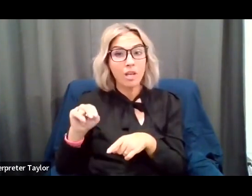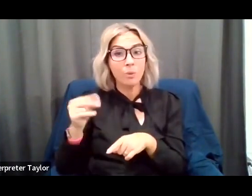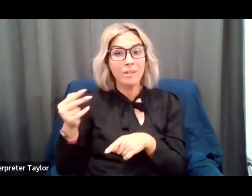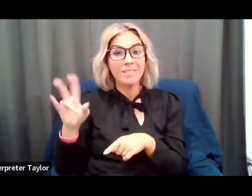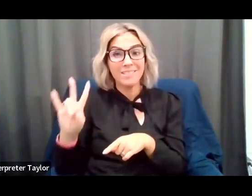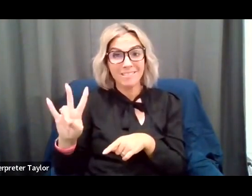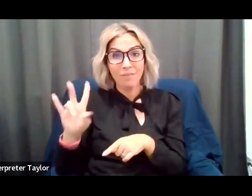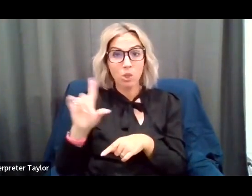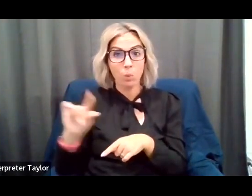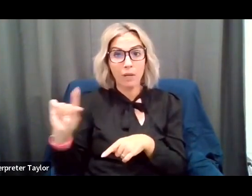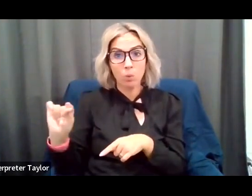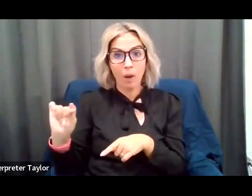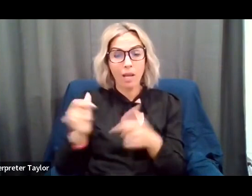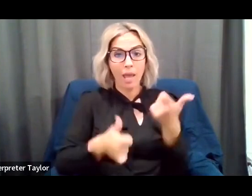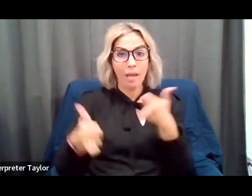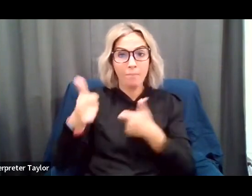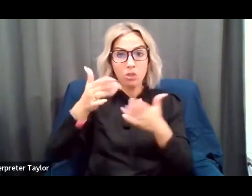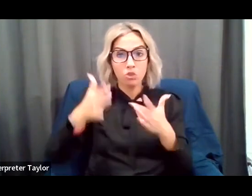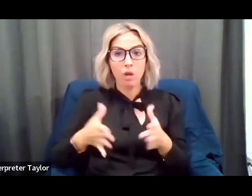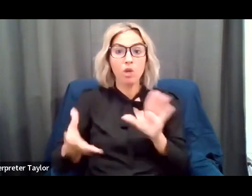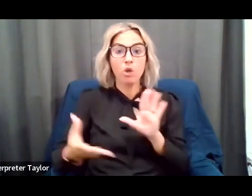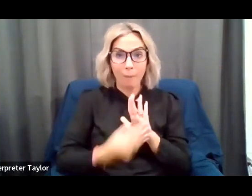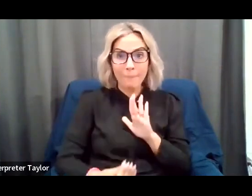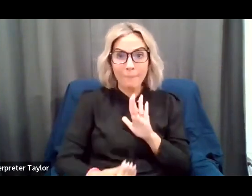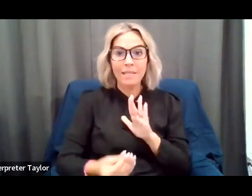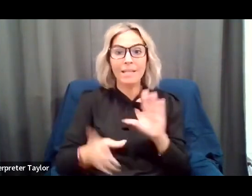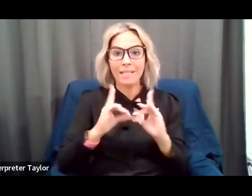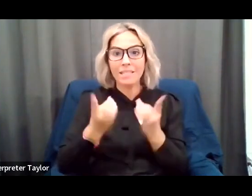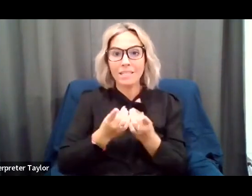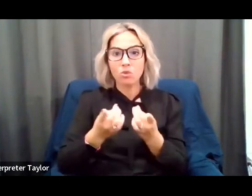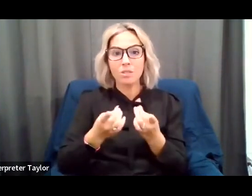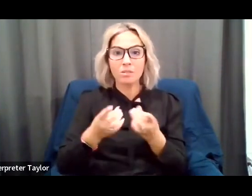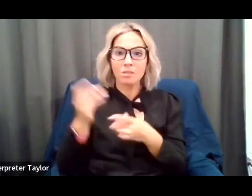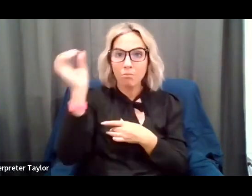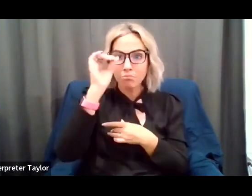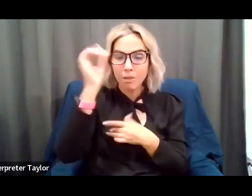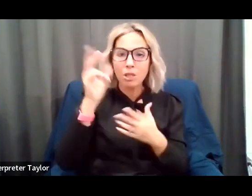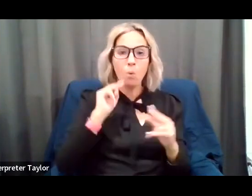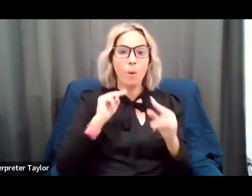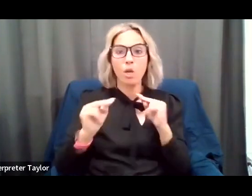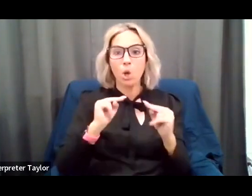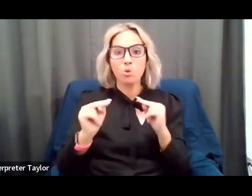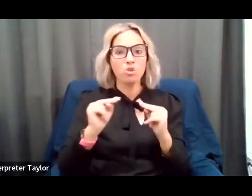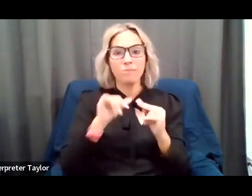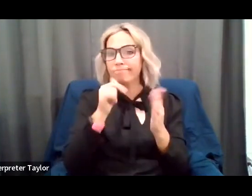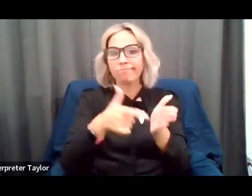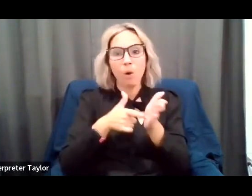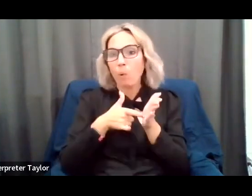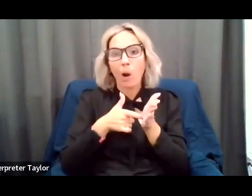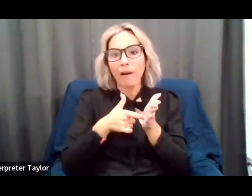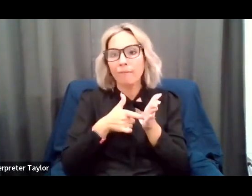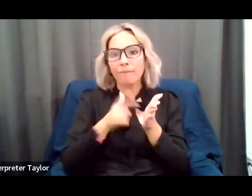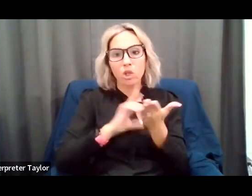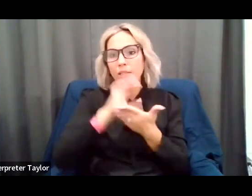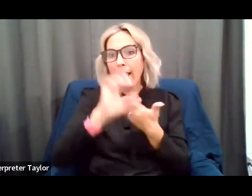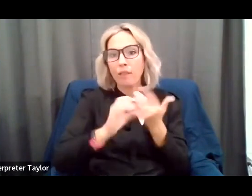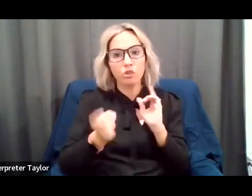2020 and administrator repeated that the District's position is that negotiations are not required for a calendar change.